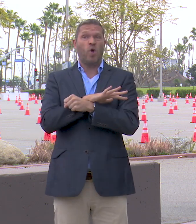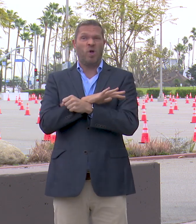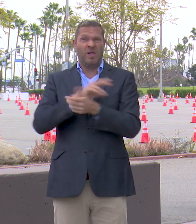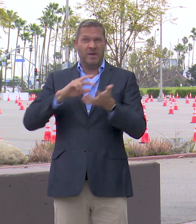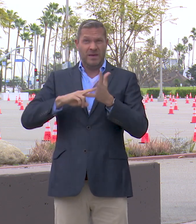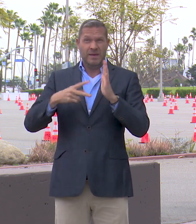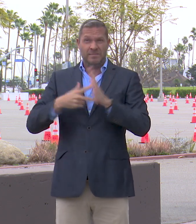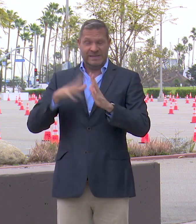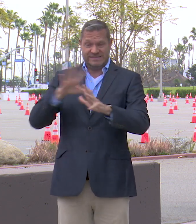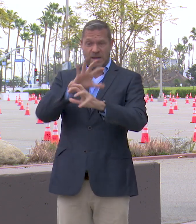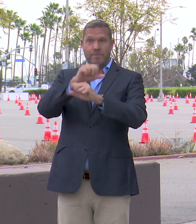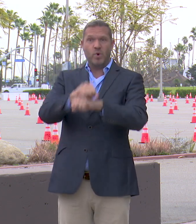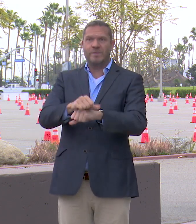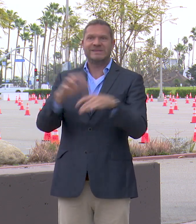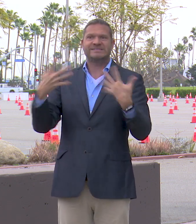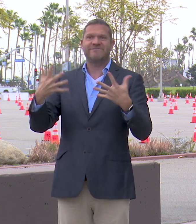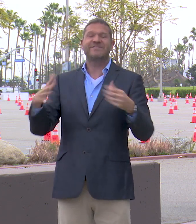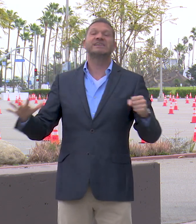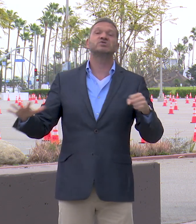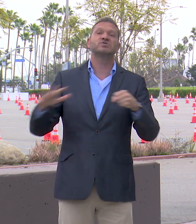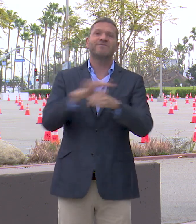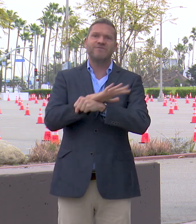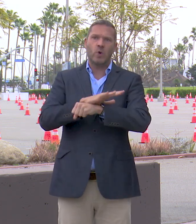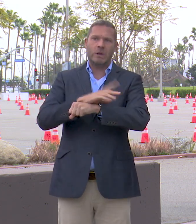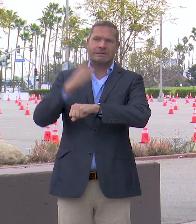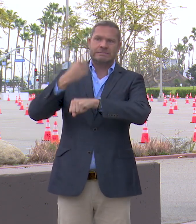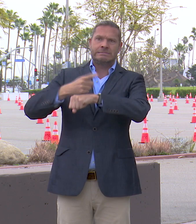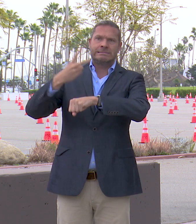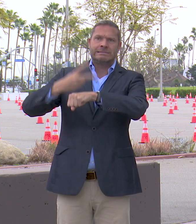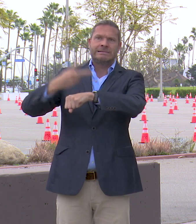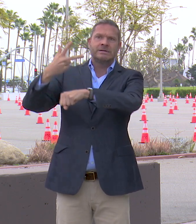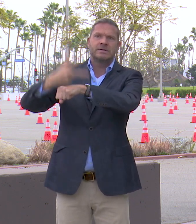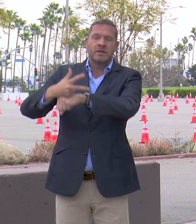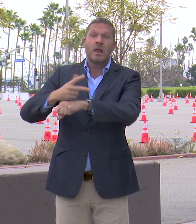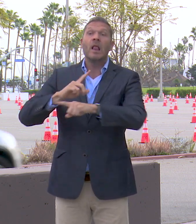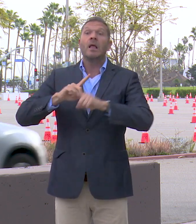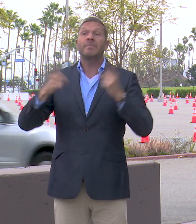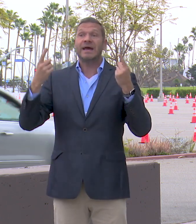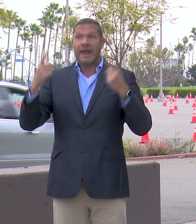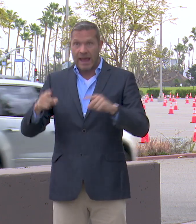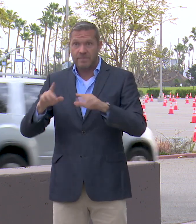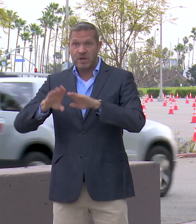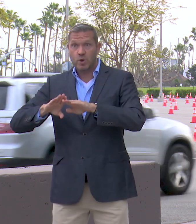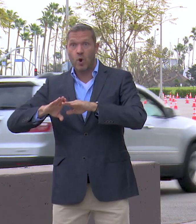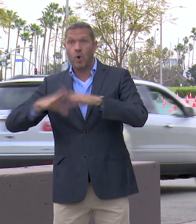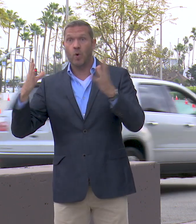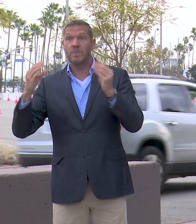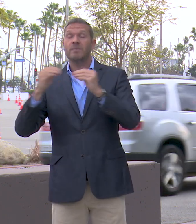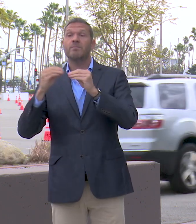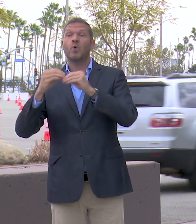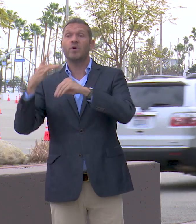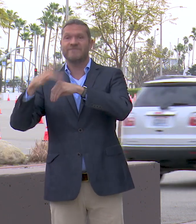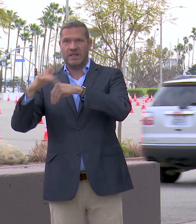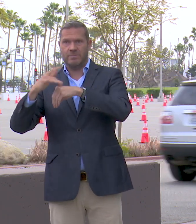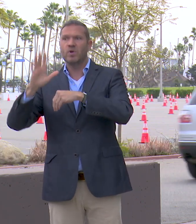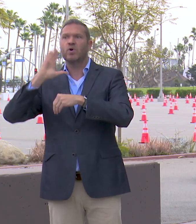are full and so we're just adding people in as we go and as appointments open up.